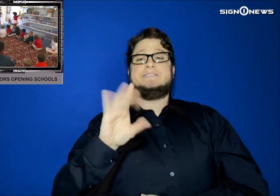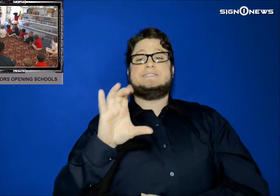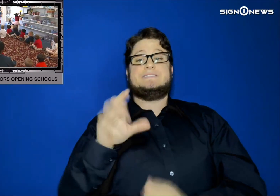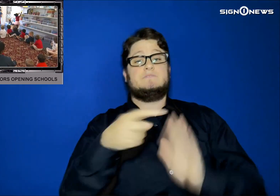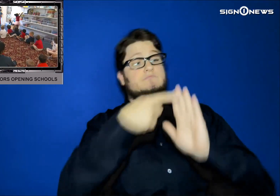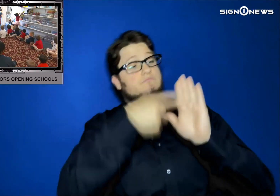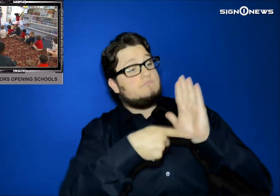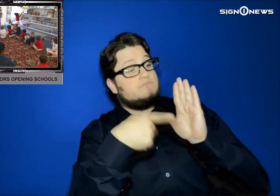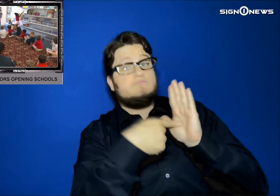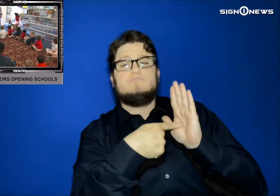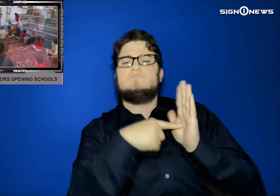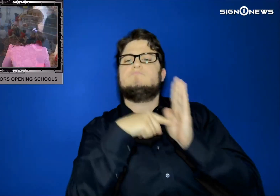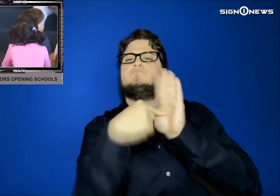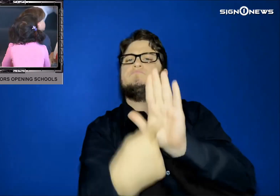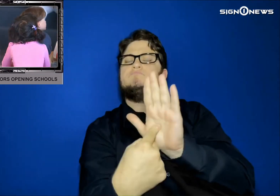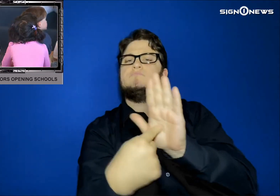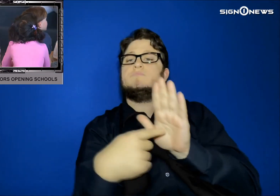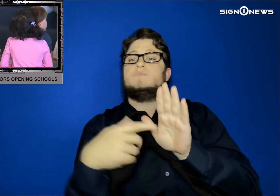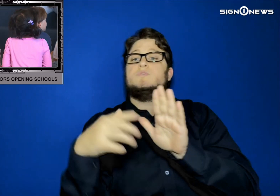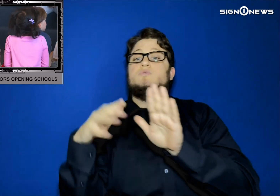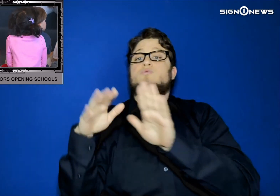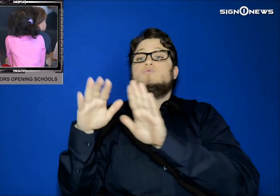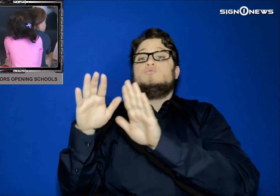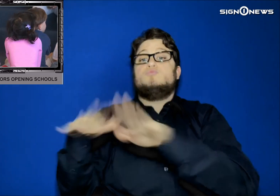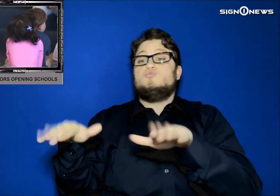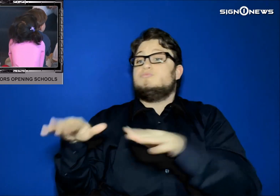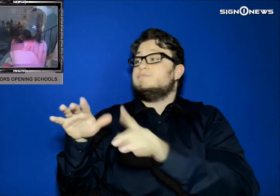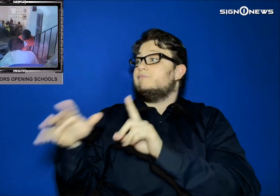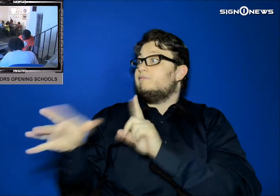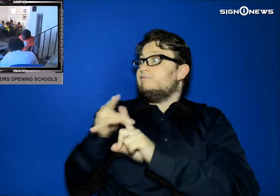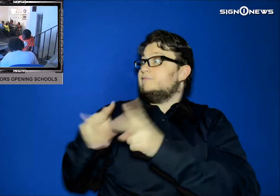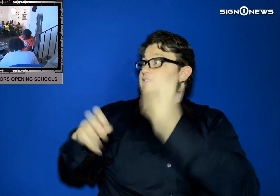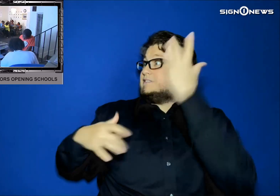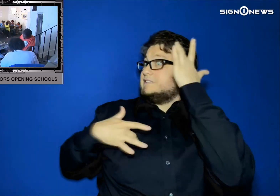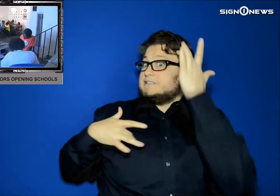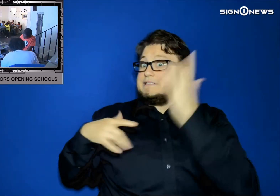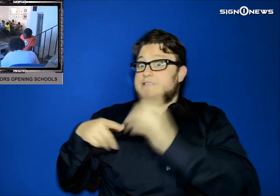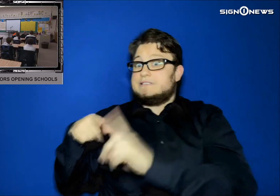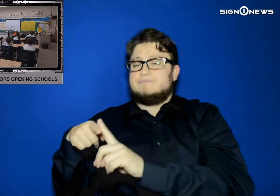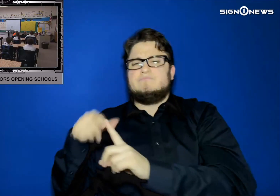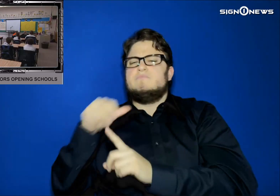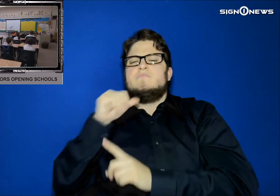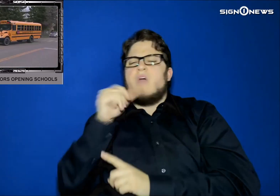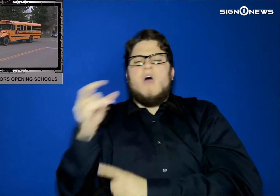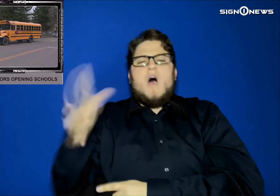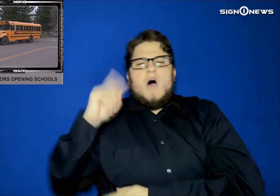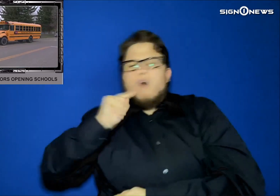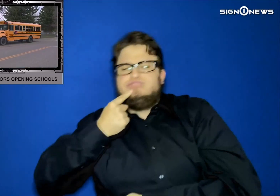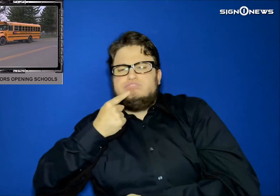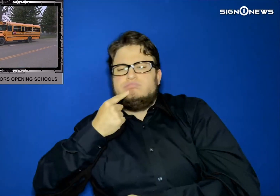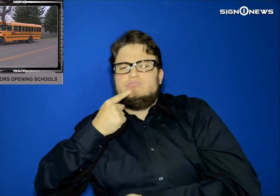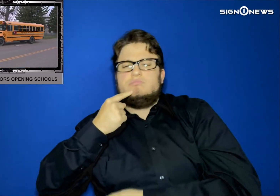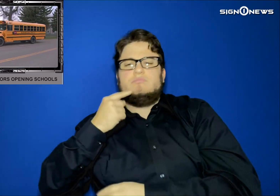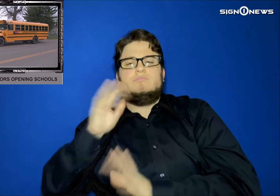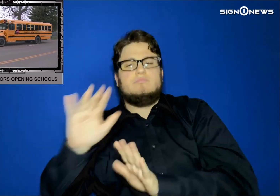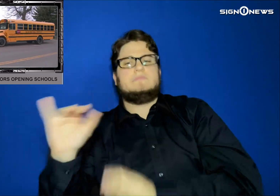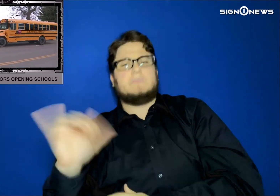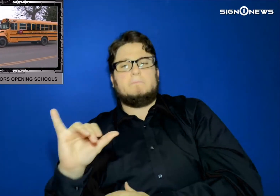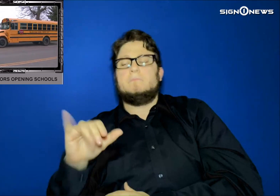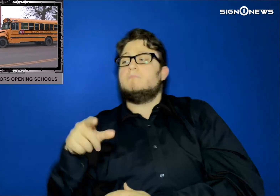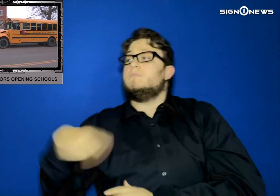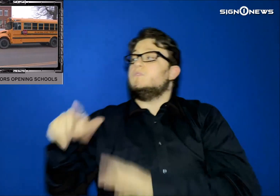The agency cited evidence that suggests the virus isn't as serious for children and that